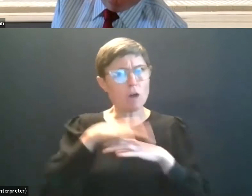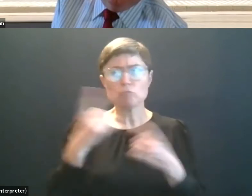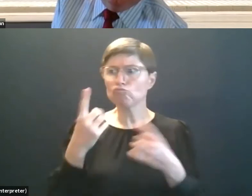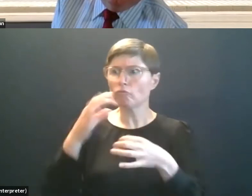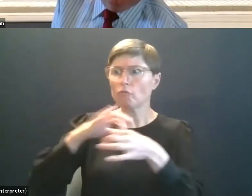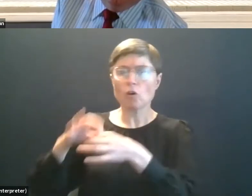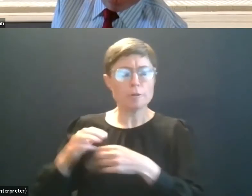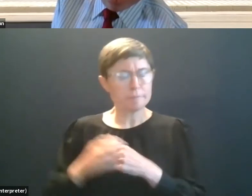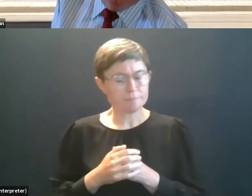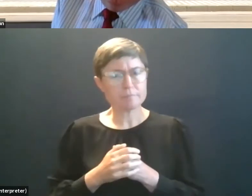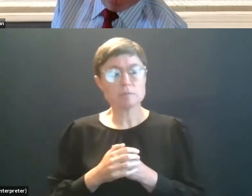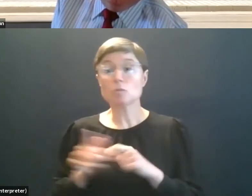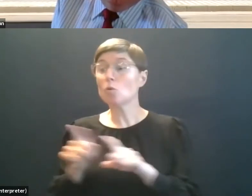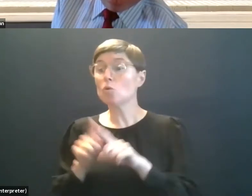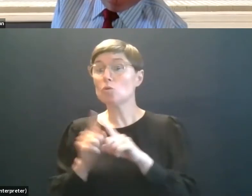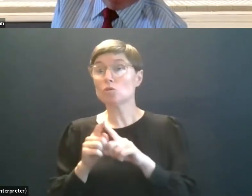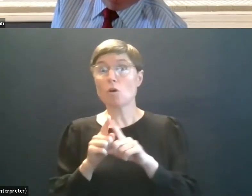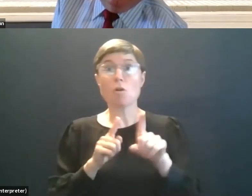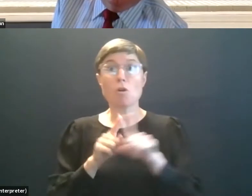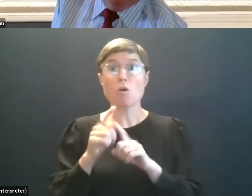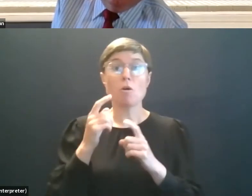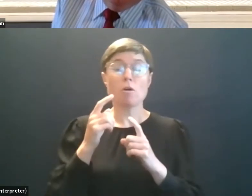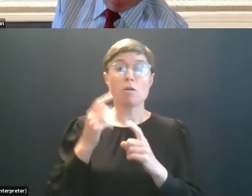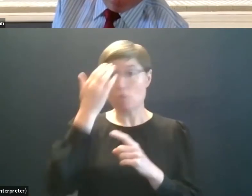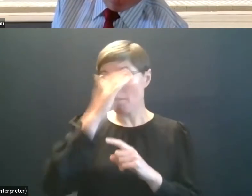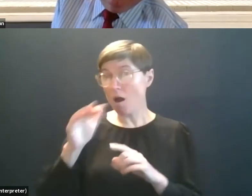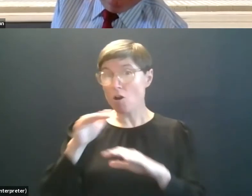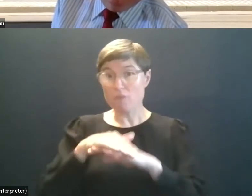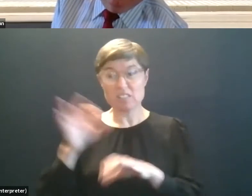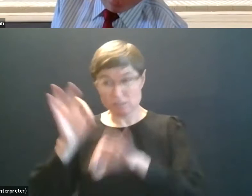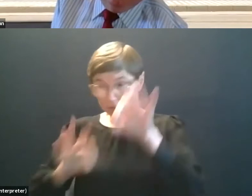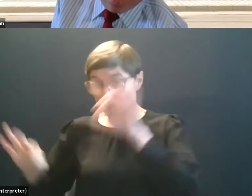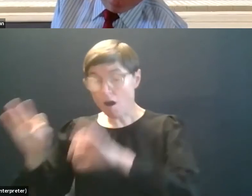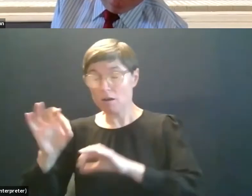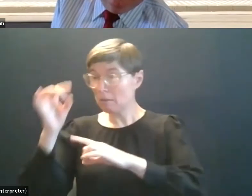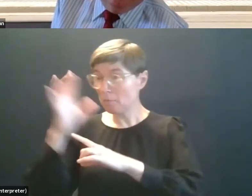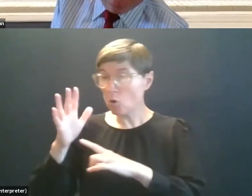science and evidence matters. We've all spent this year hanging off every word from Chief